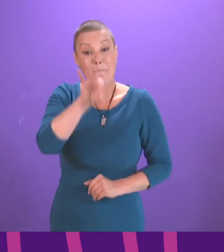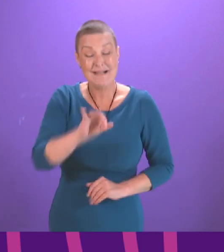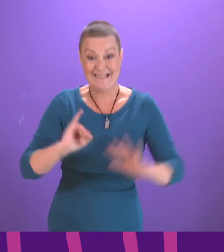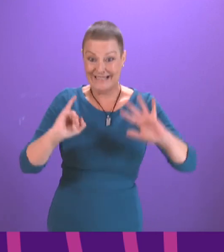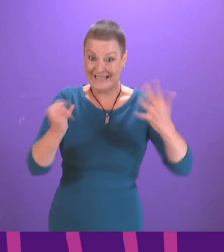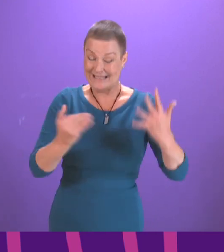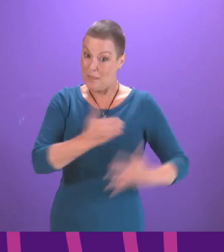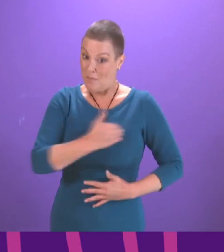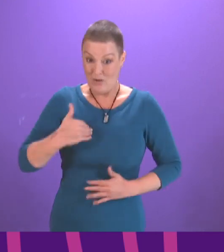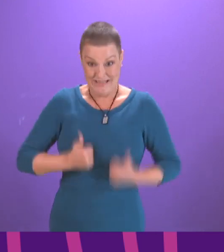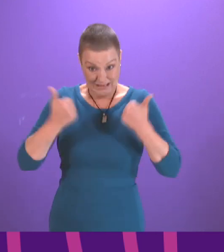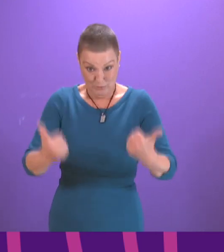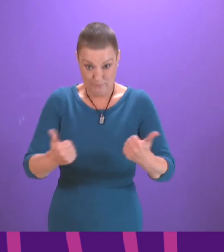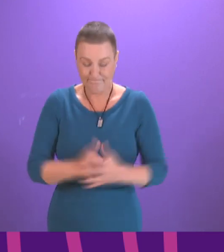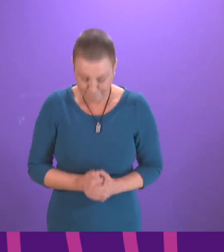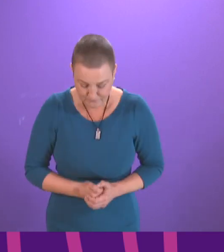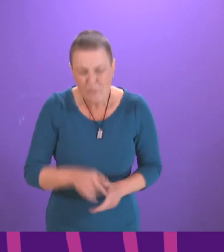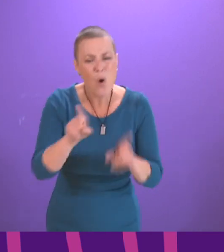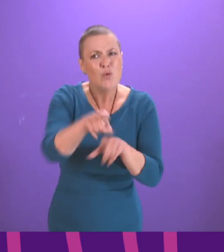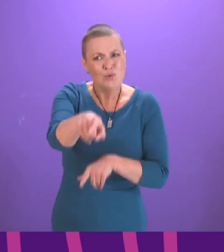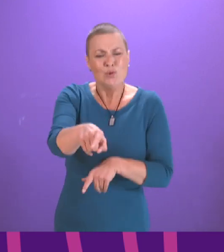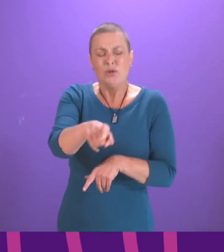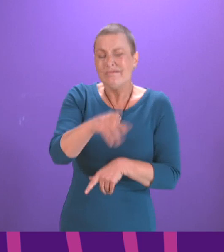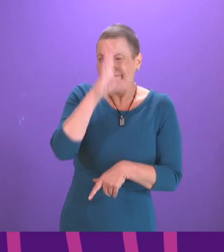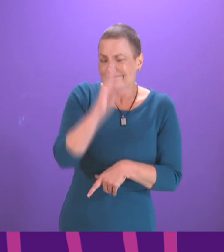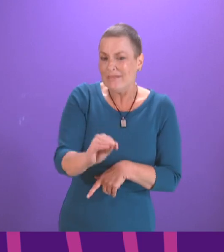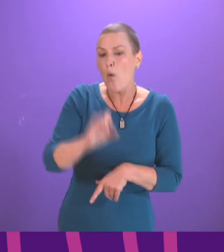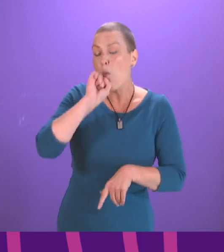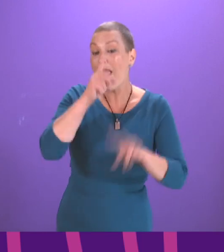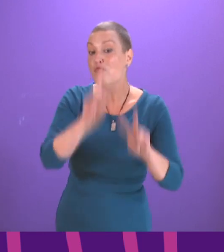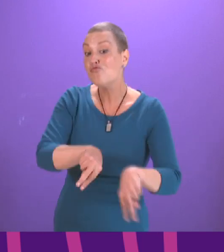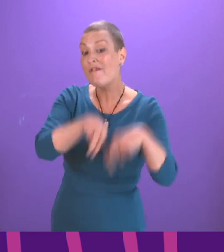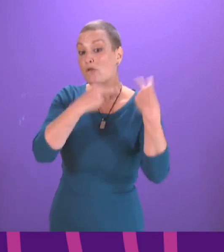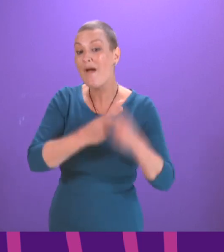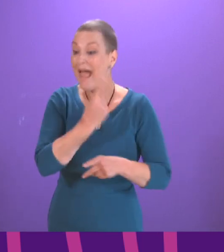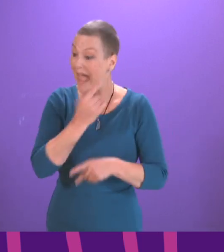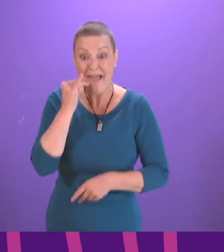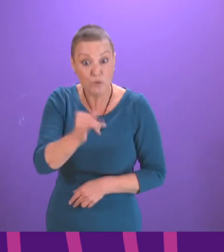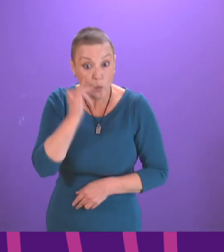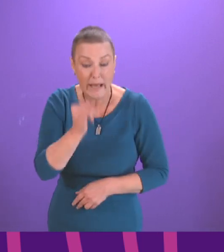that, following this initial assessment, we will review on a weekly basis whether any